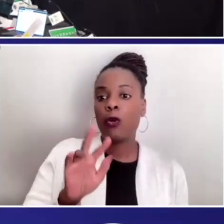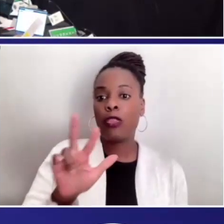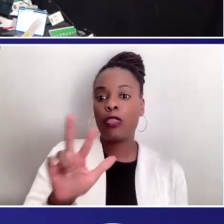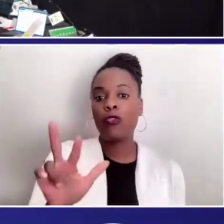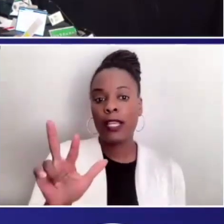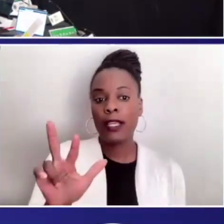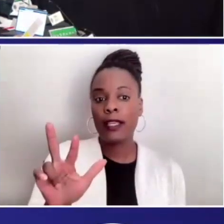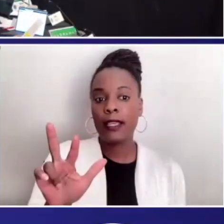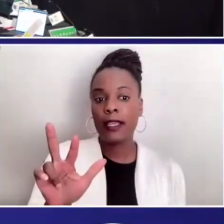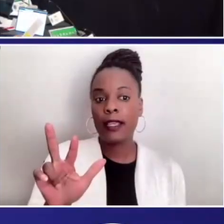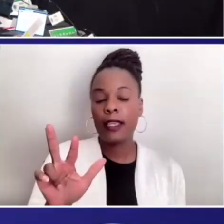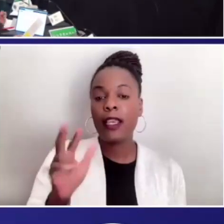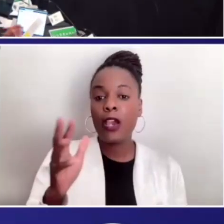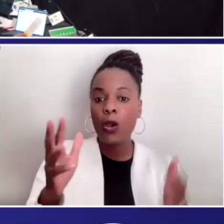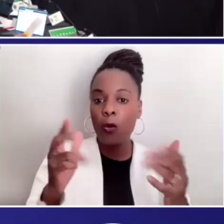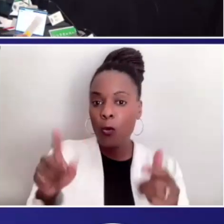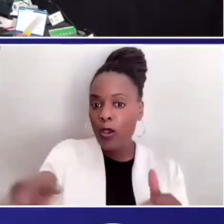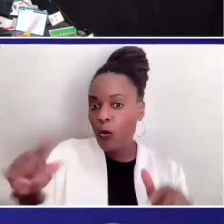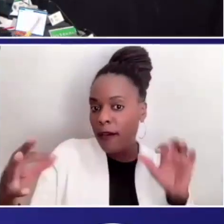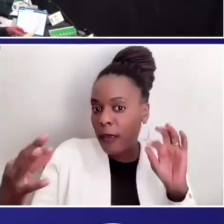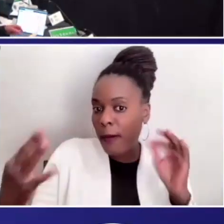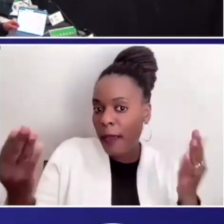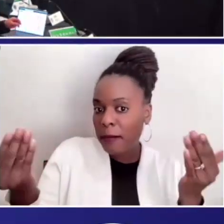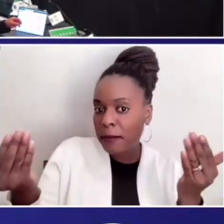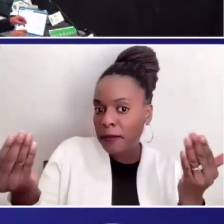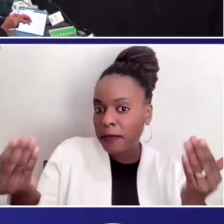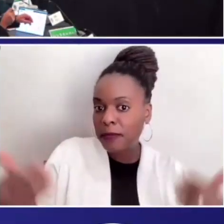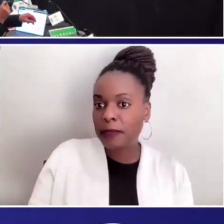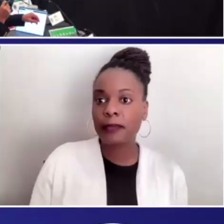We would like to hear your feedback. Andy?